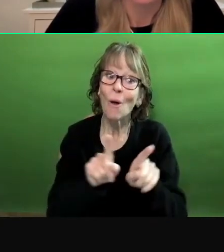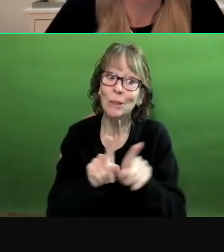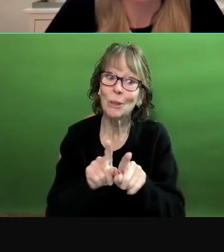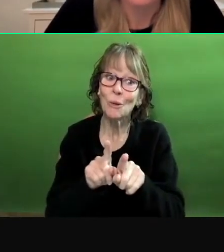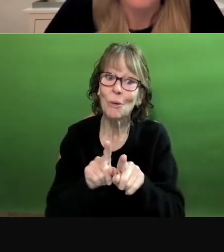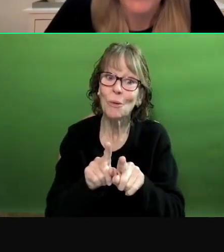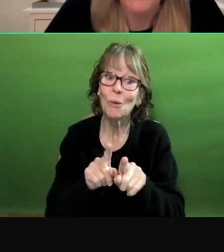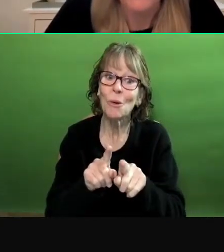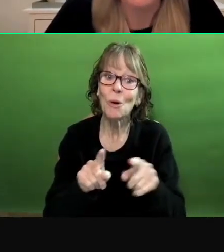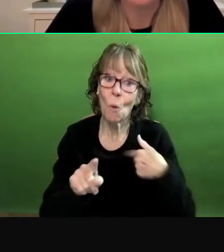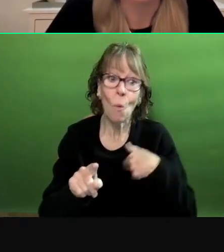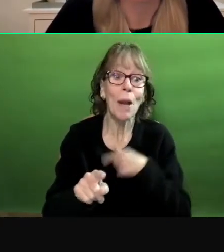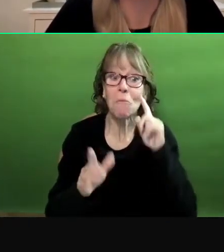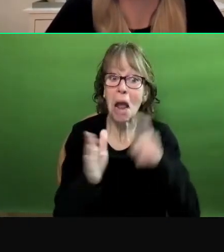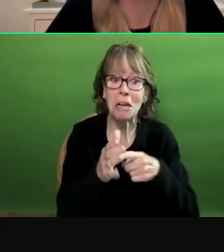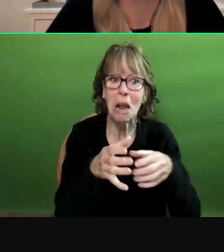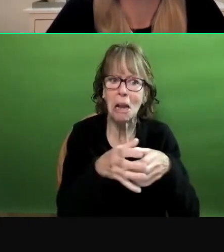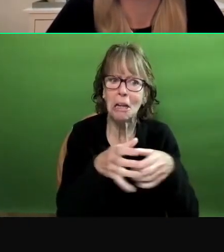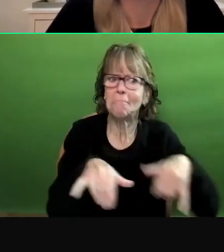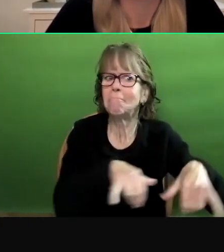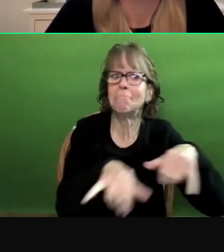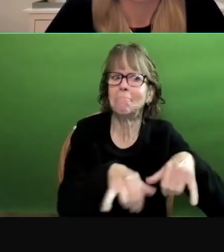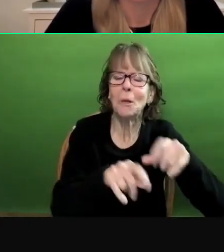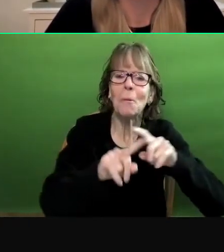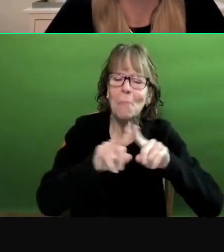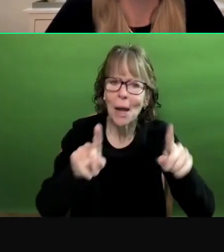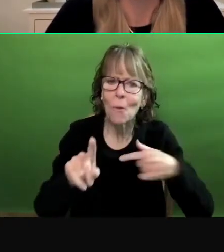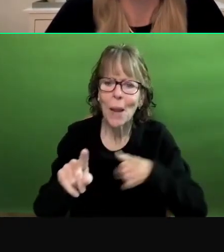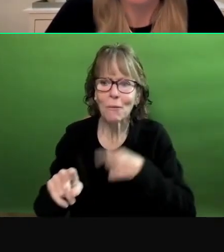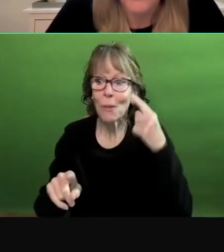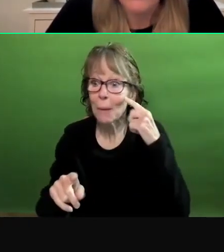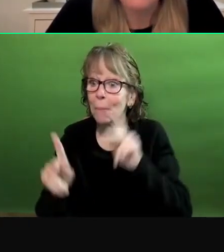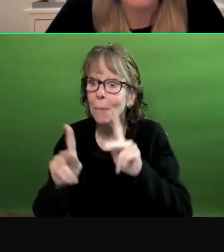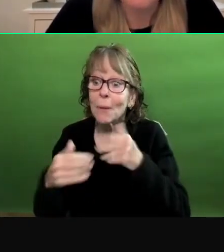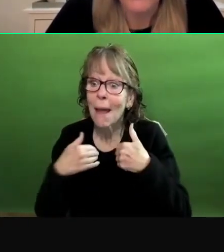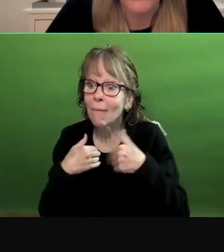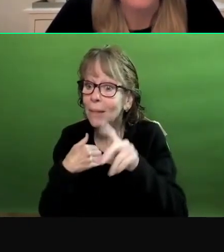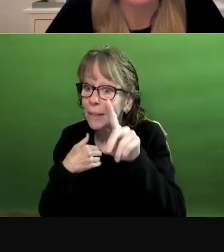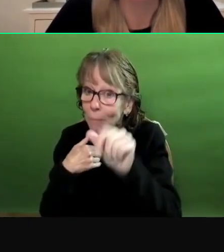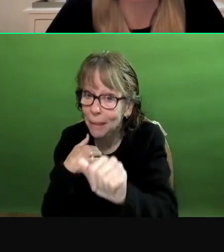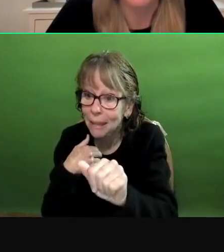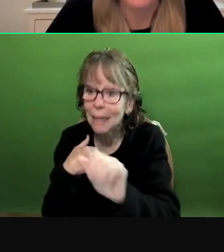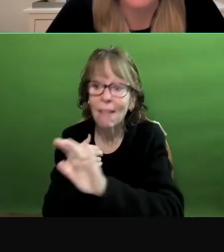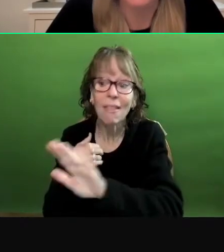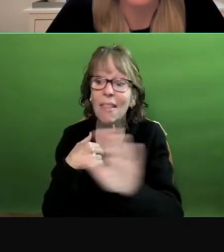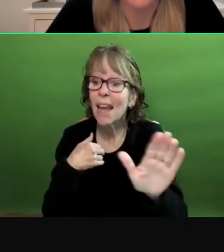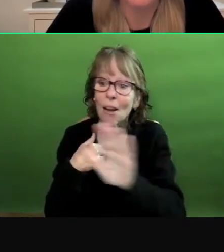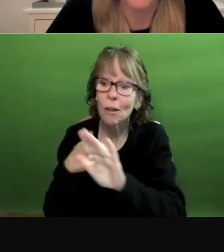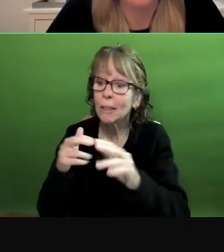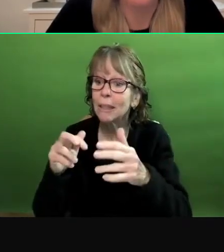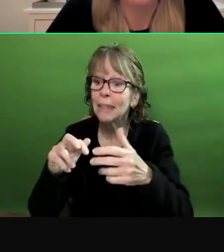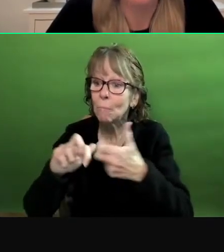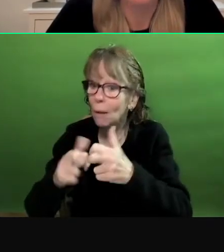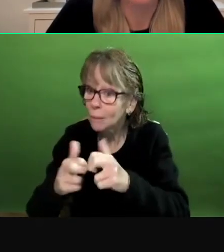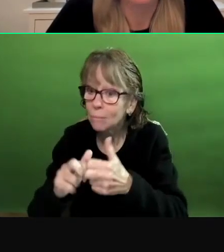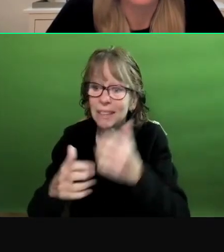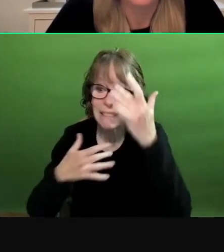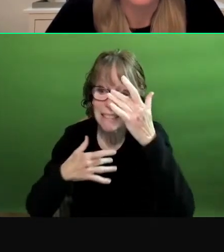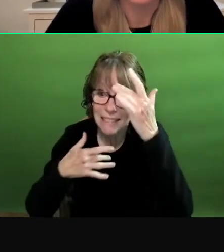and including people with disabilities, is a critical component of advancing health equity.